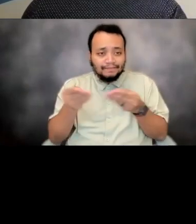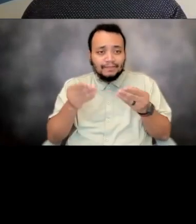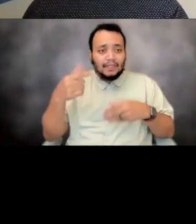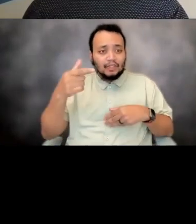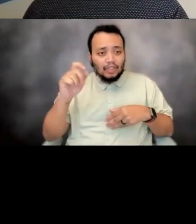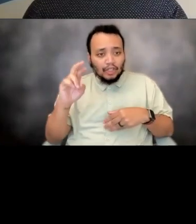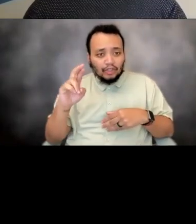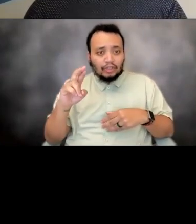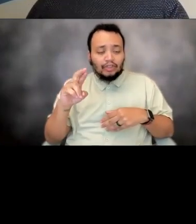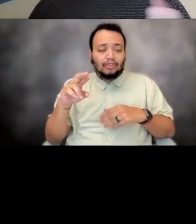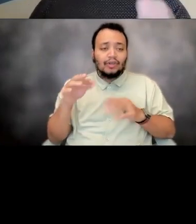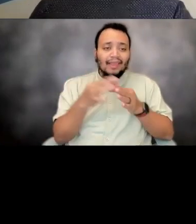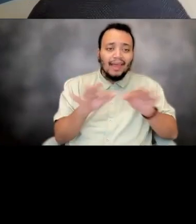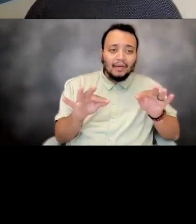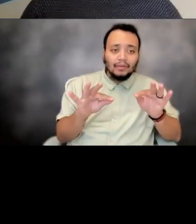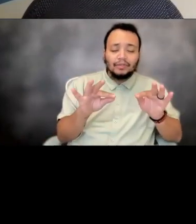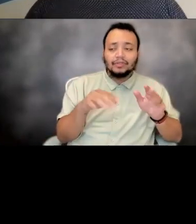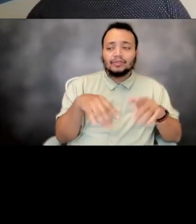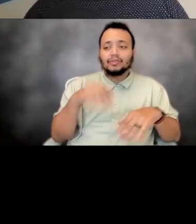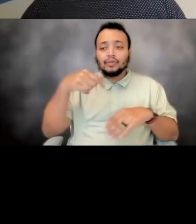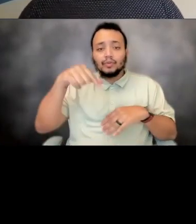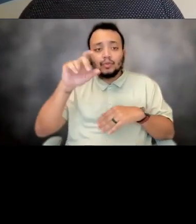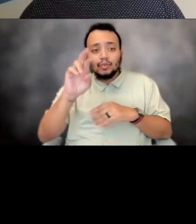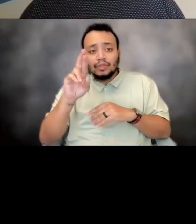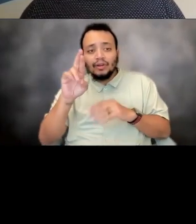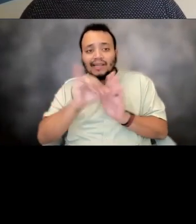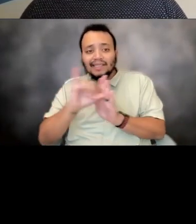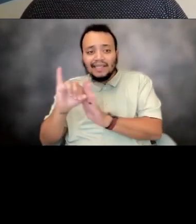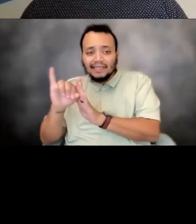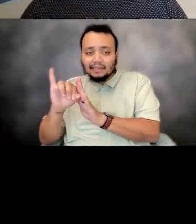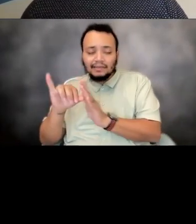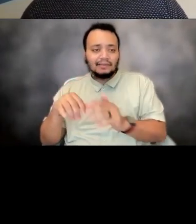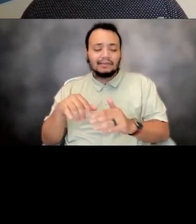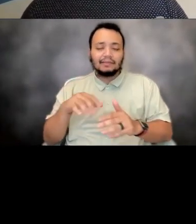all of that stuff, not all interpreters know.